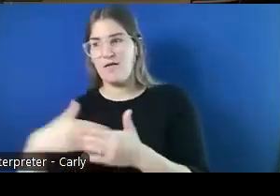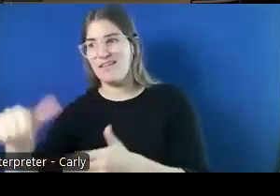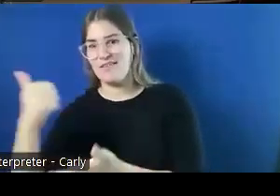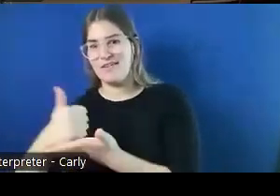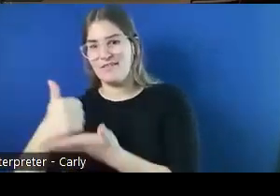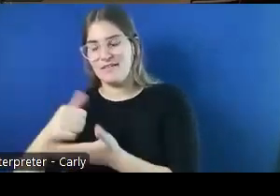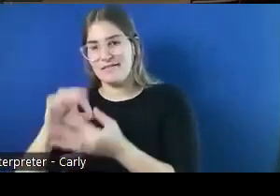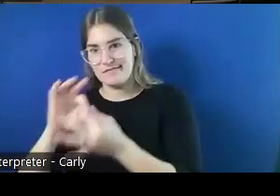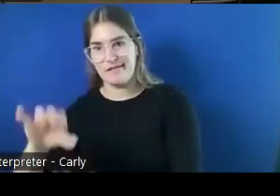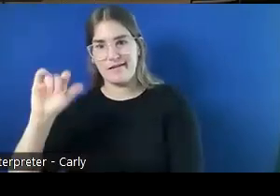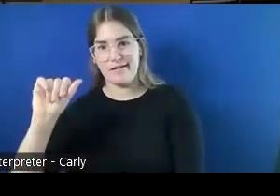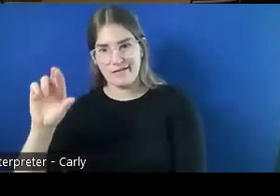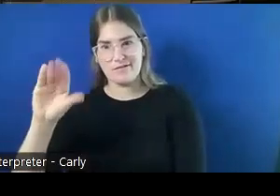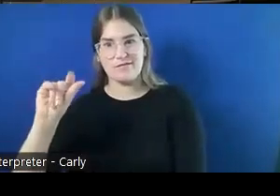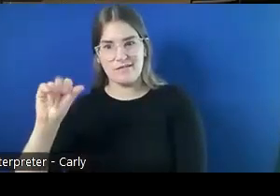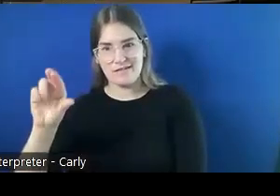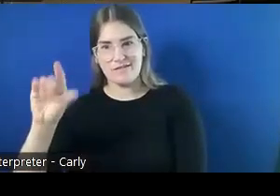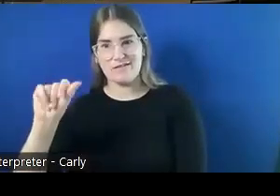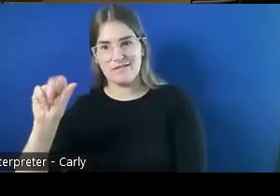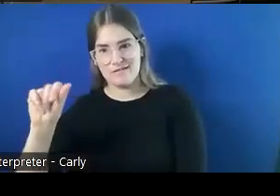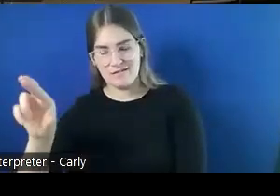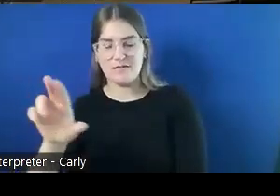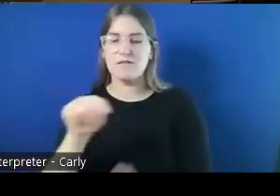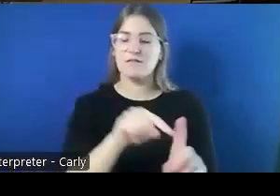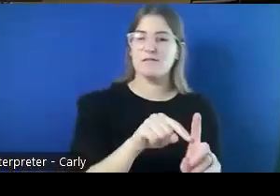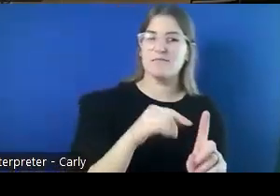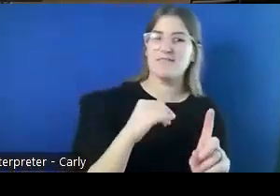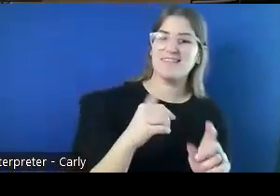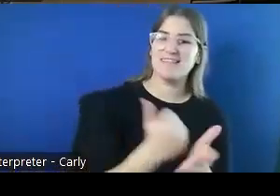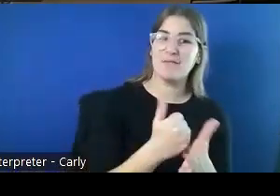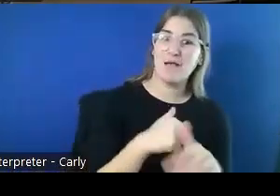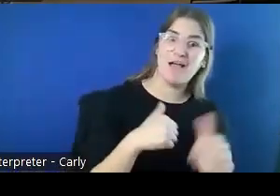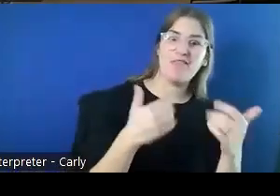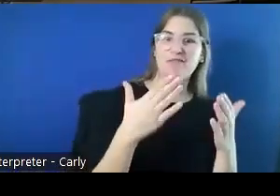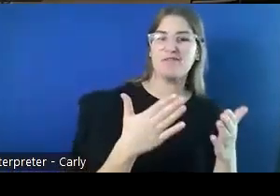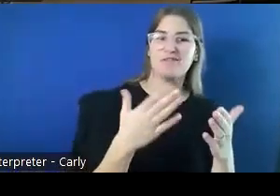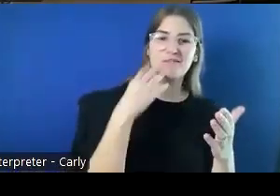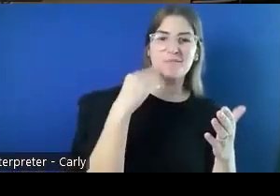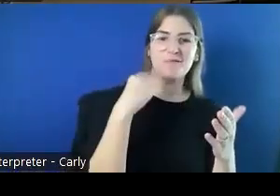opportunity to just be a person again and be a person with this with their person again um and